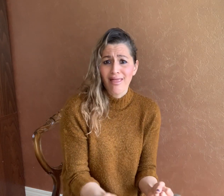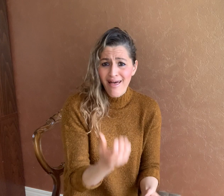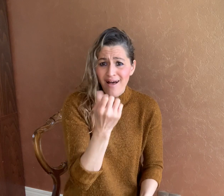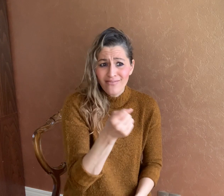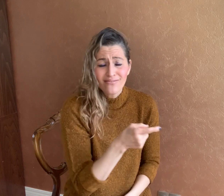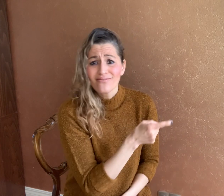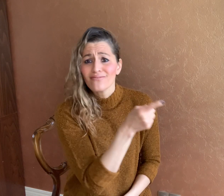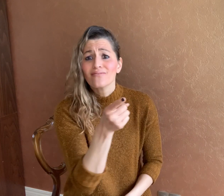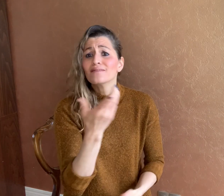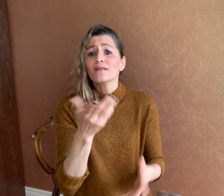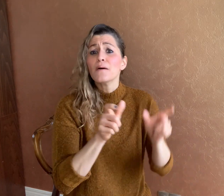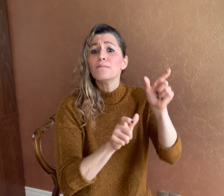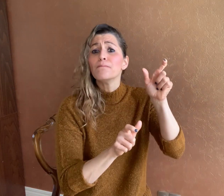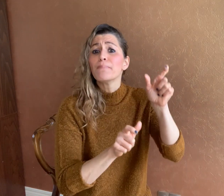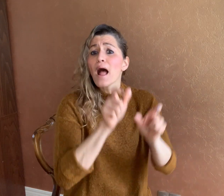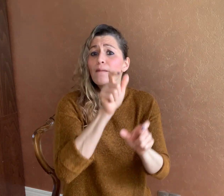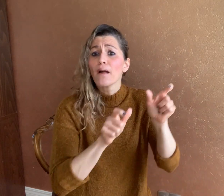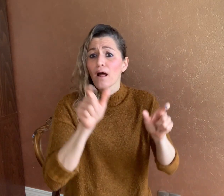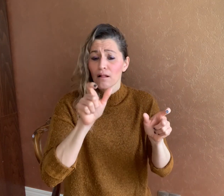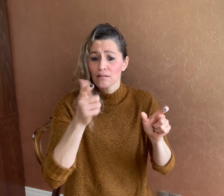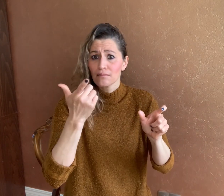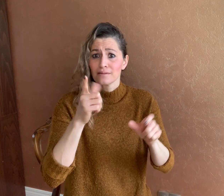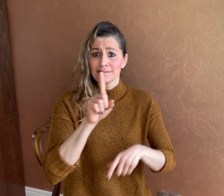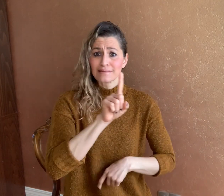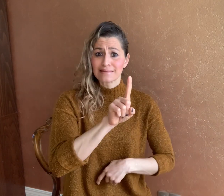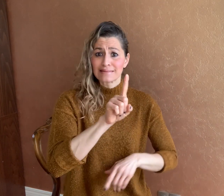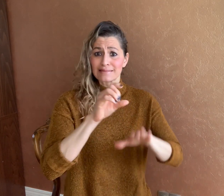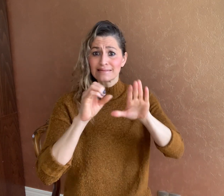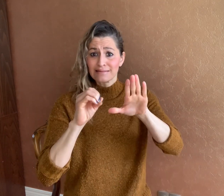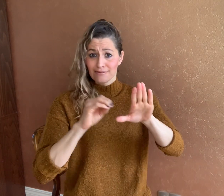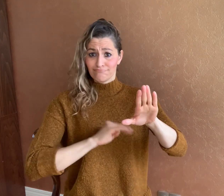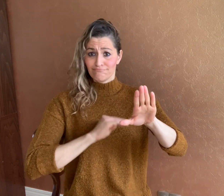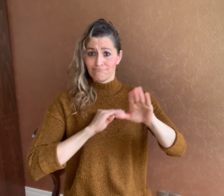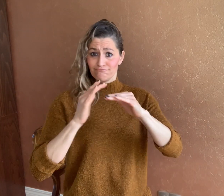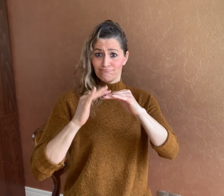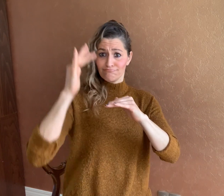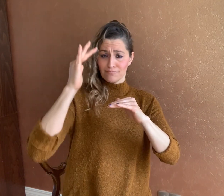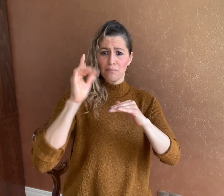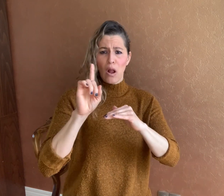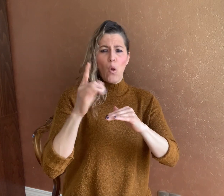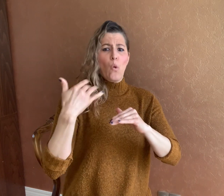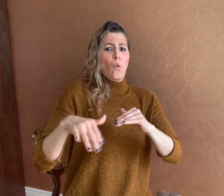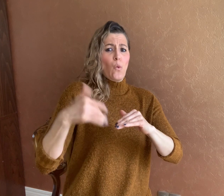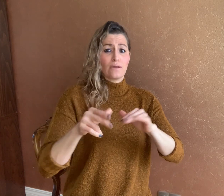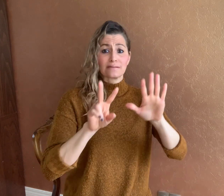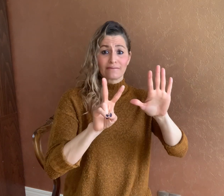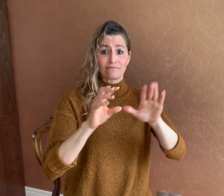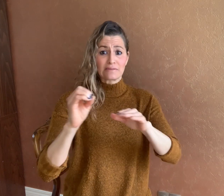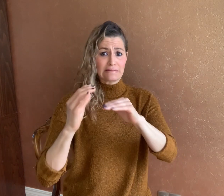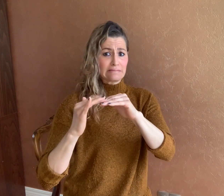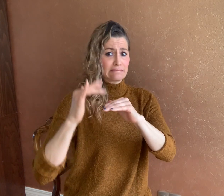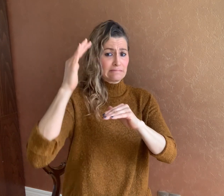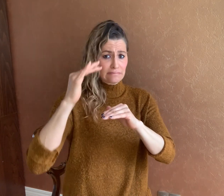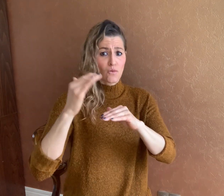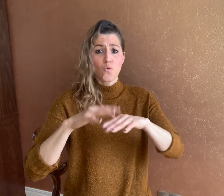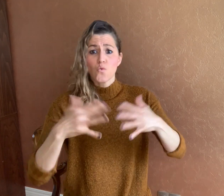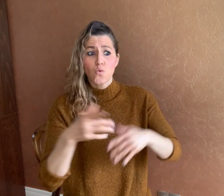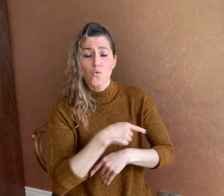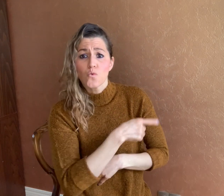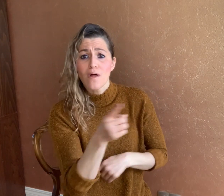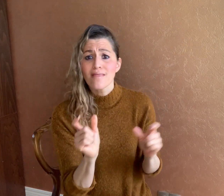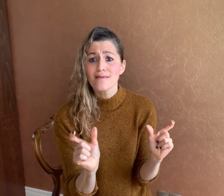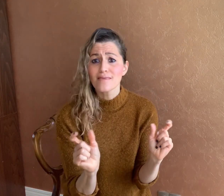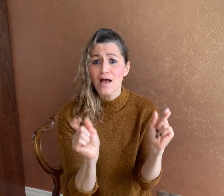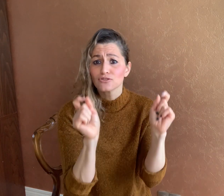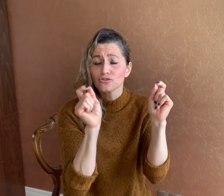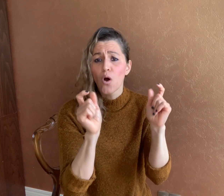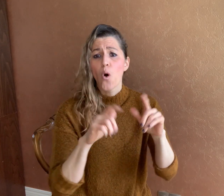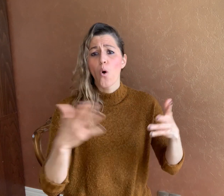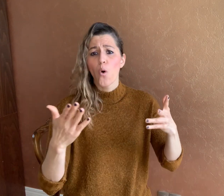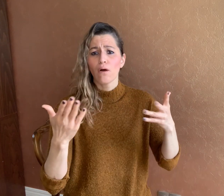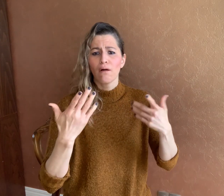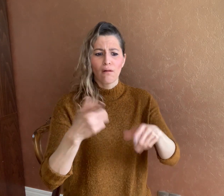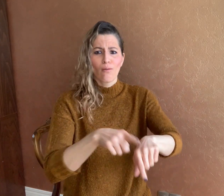people over 60 (particularly 70) years of age, cancer,